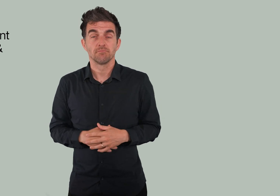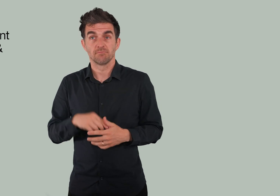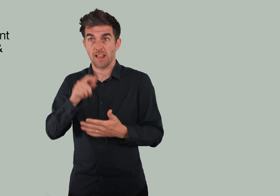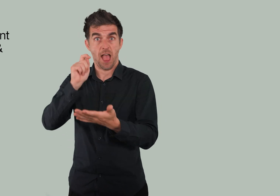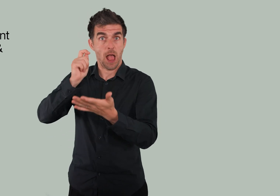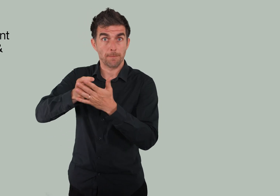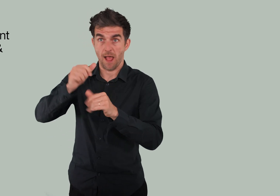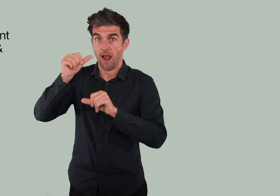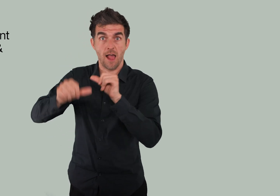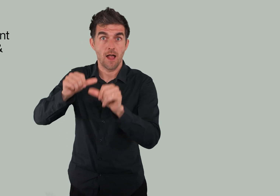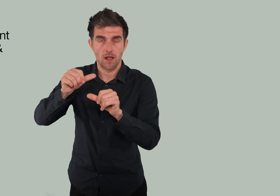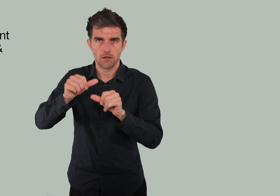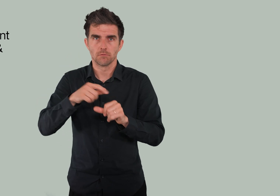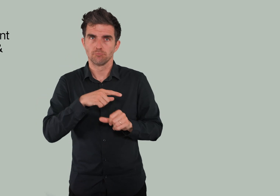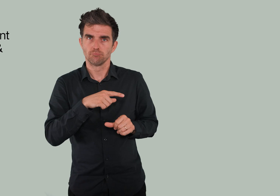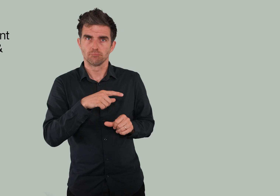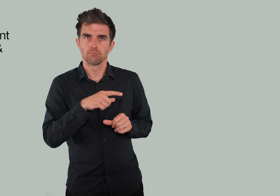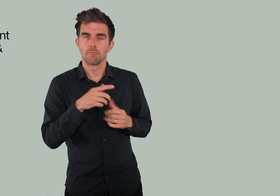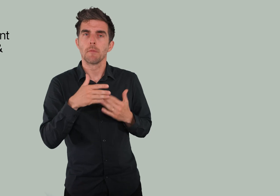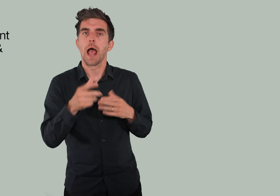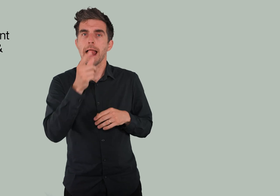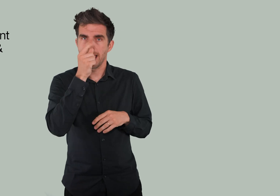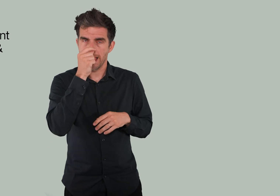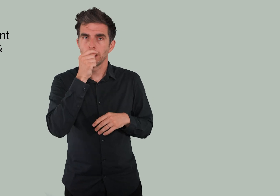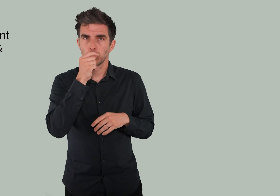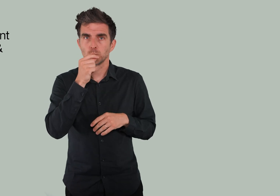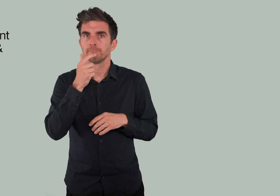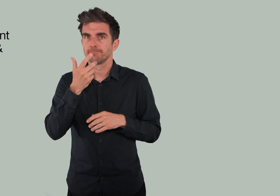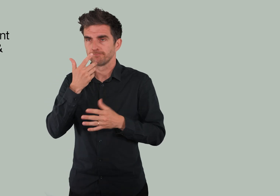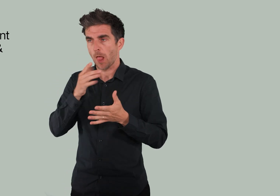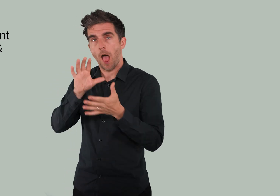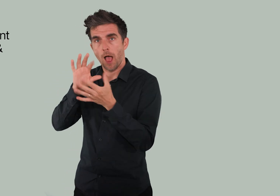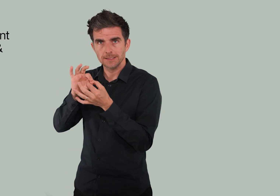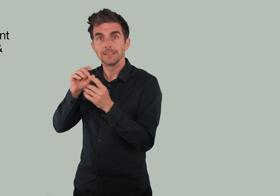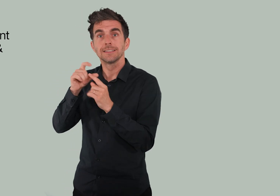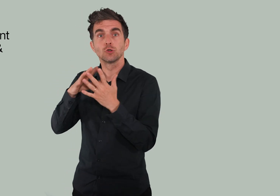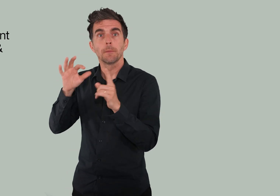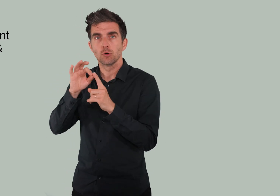At the appeals stage, customers are more likely to contact DWP